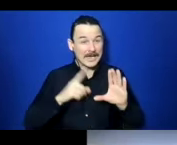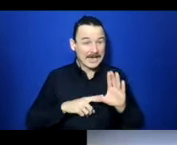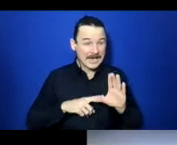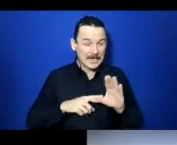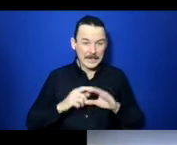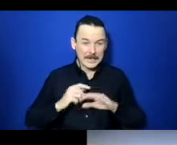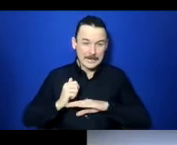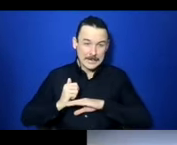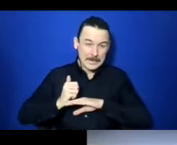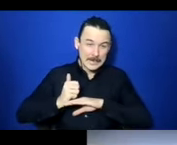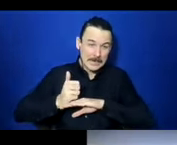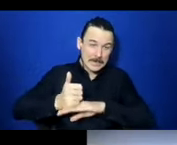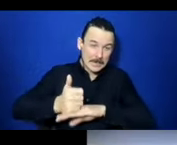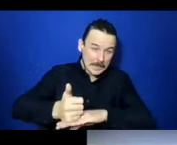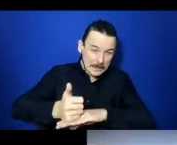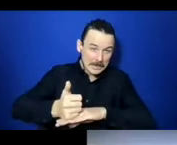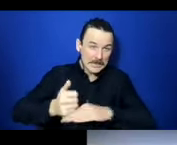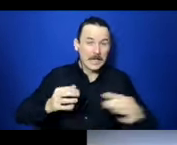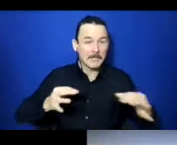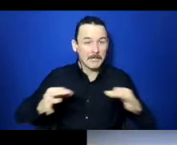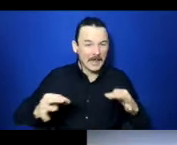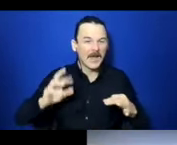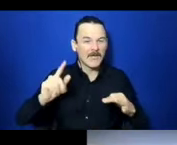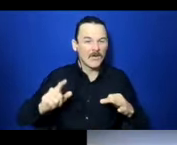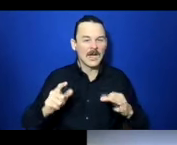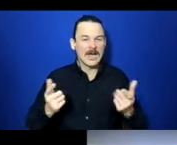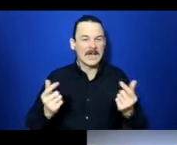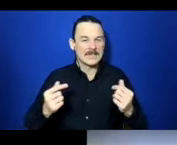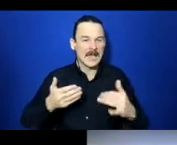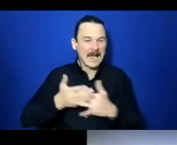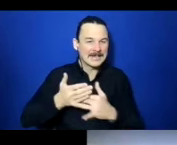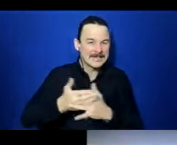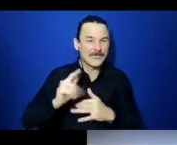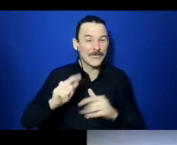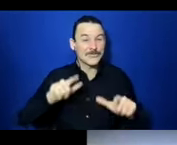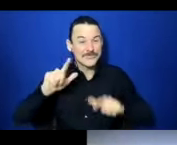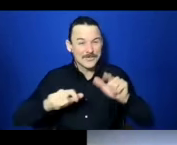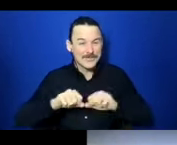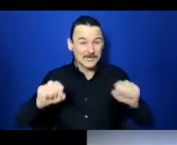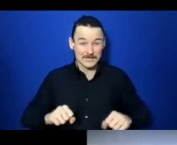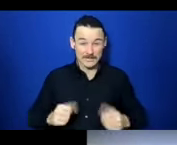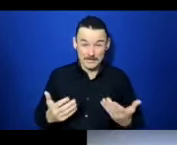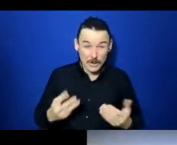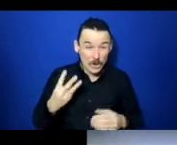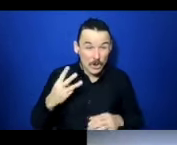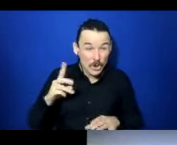accessibility for our transport system and you think come on like 30 years is is ridiculous.